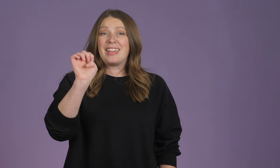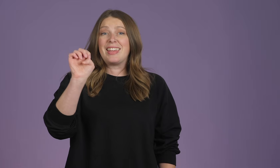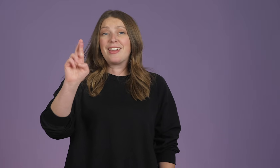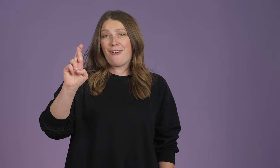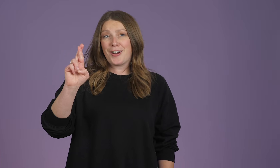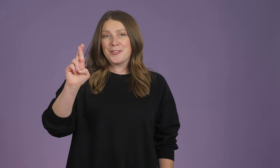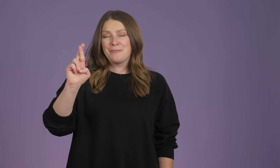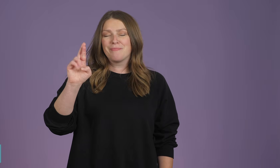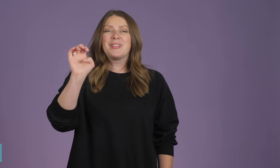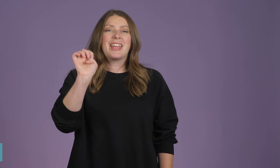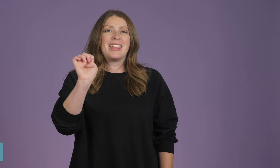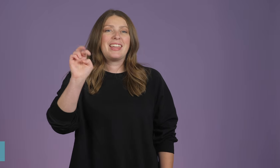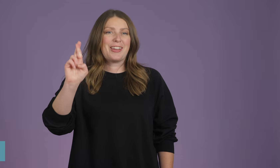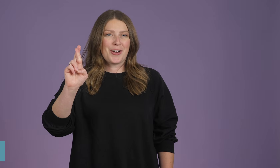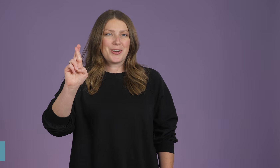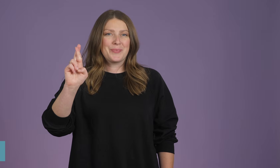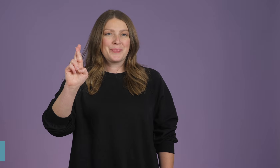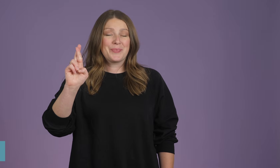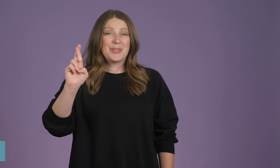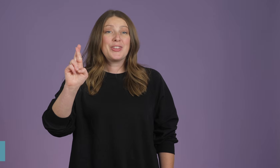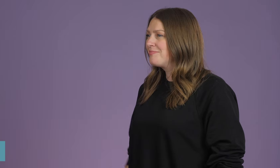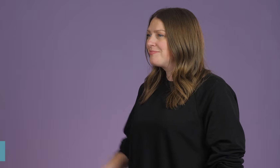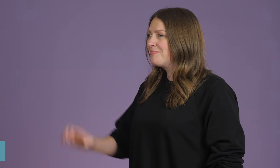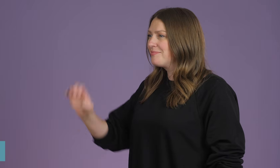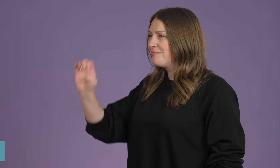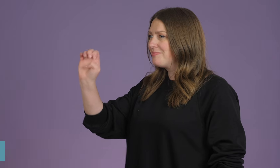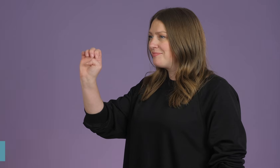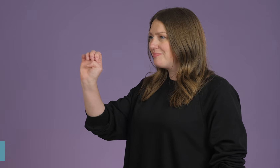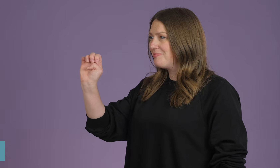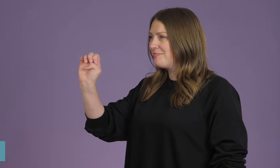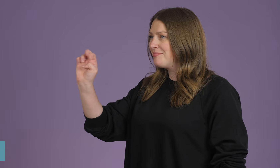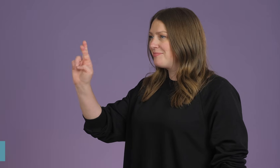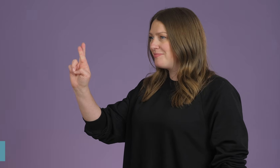E. R you fingerspell the abbreviation.